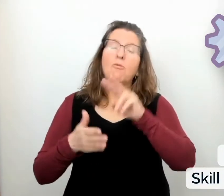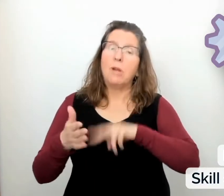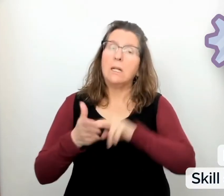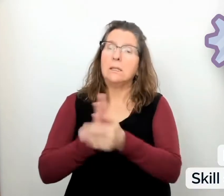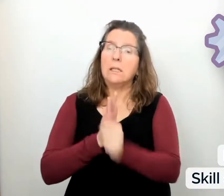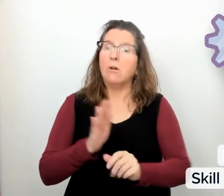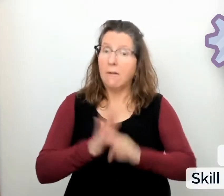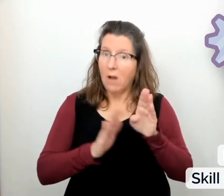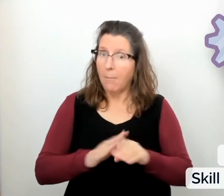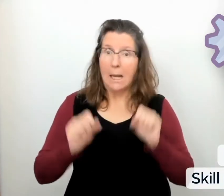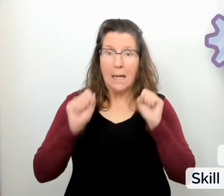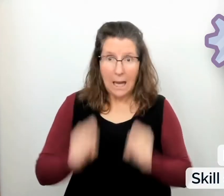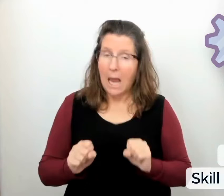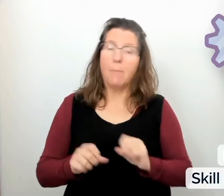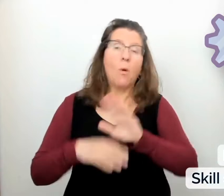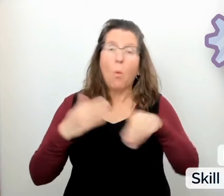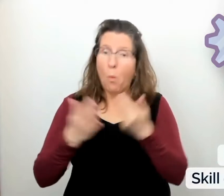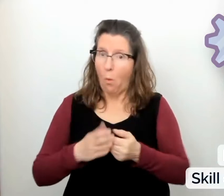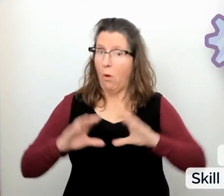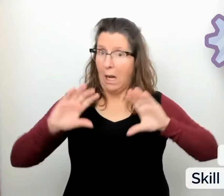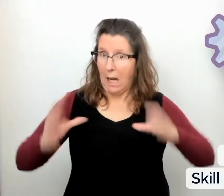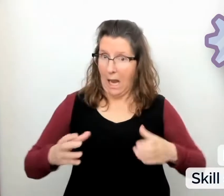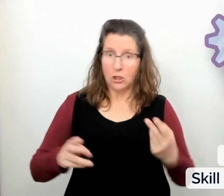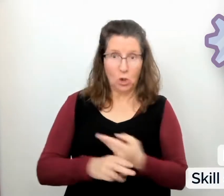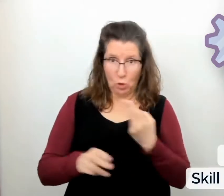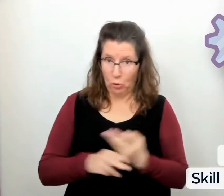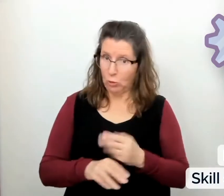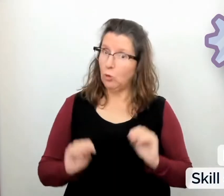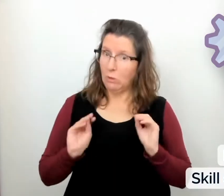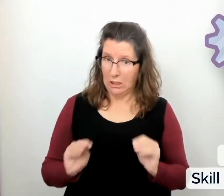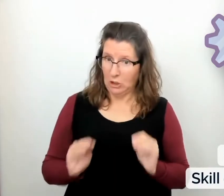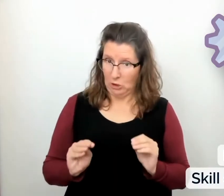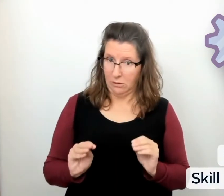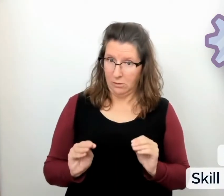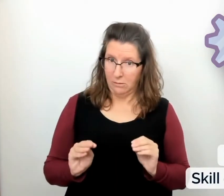Some of these skills will benefit the whole class.